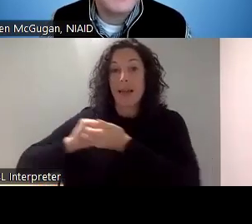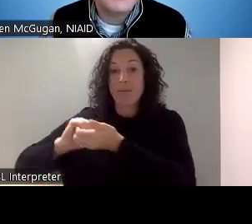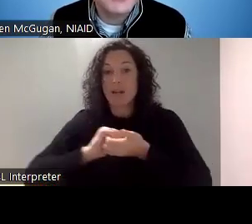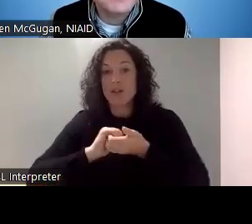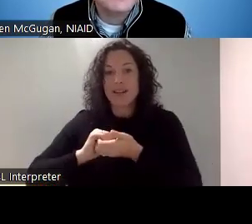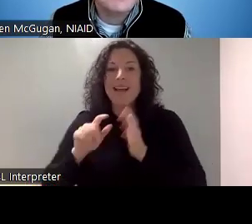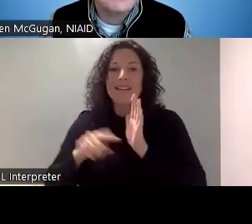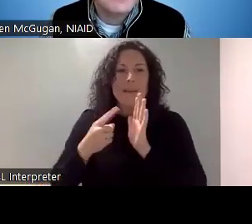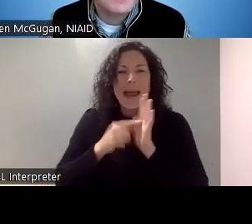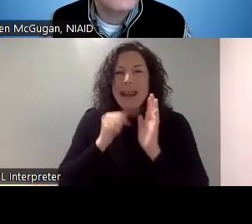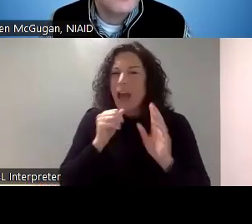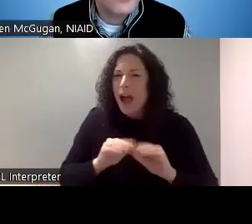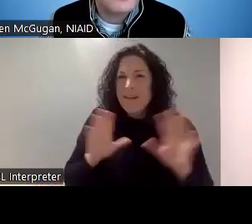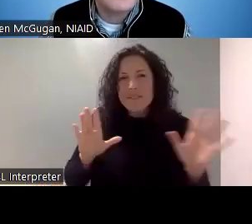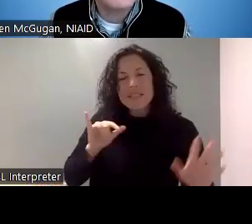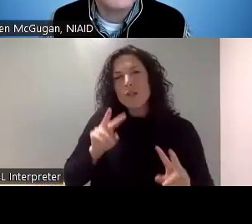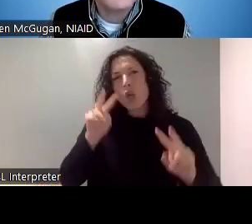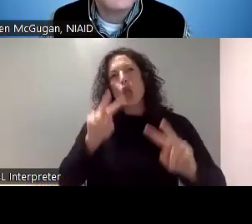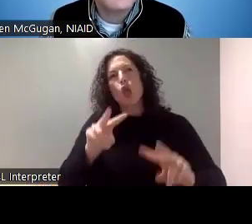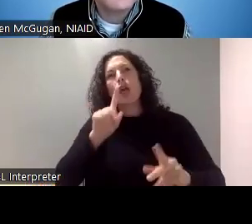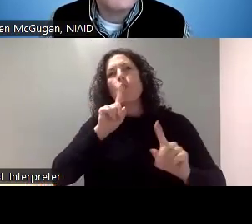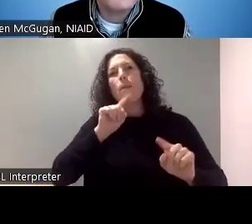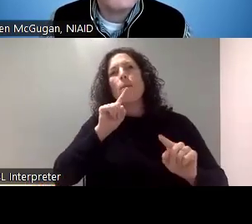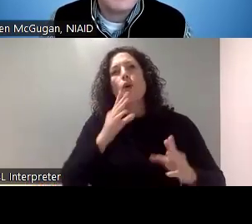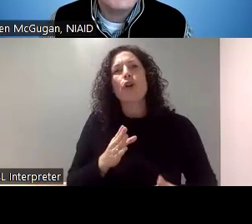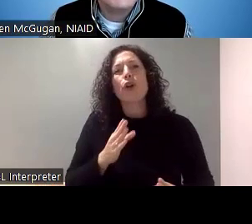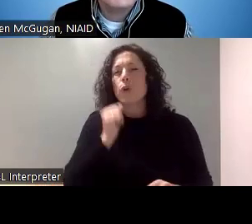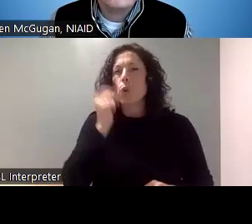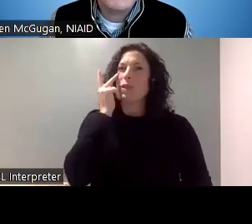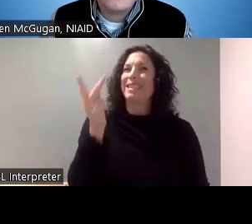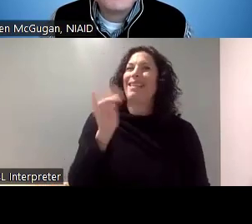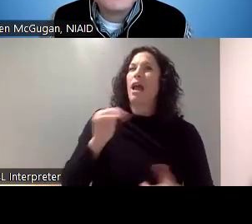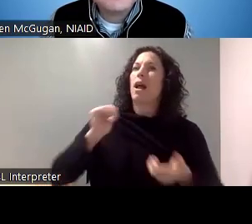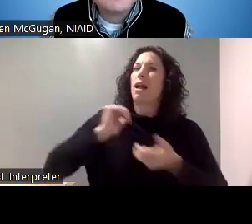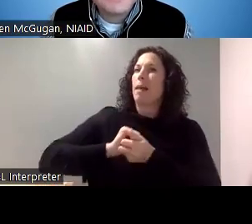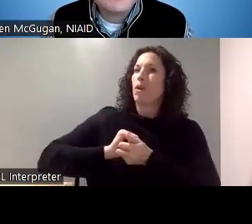by just looking at RePORTER. So by going to this site,